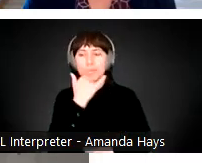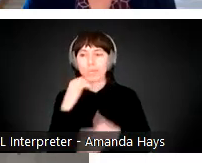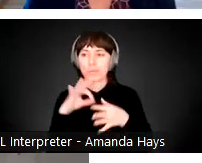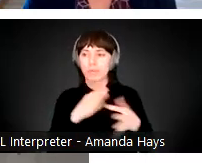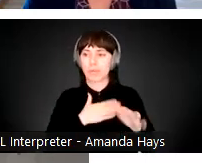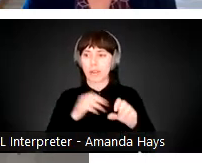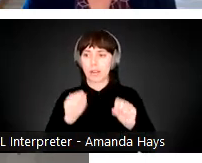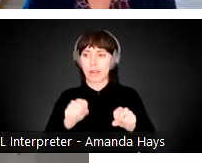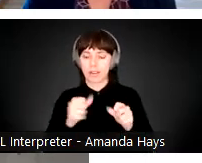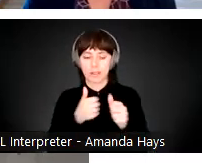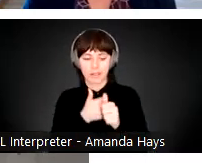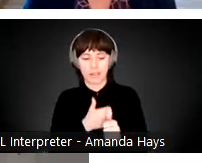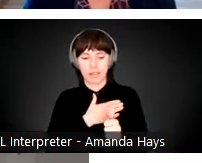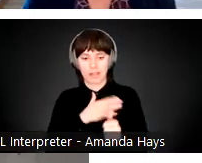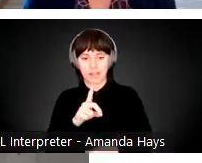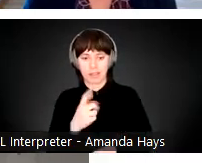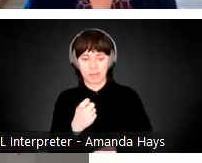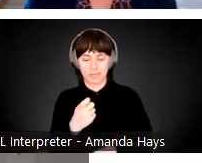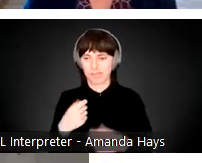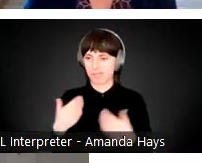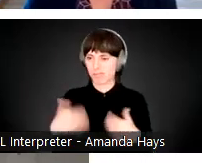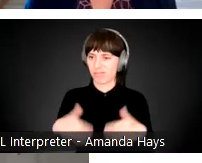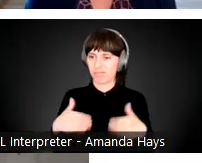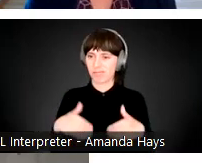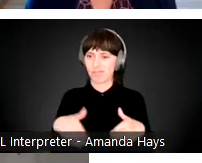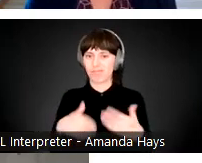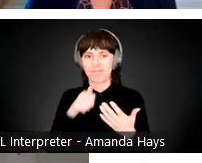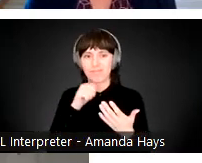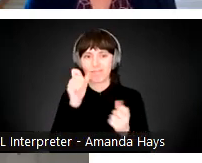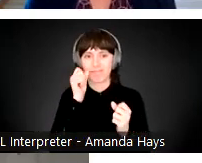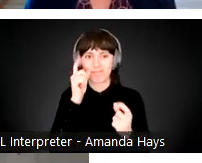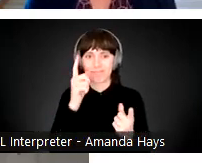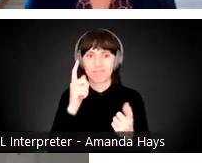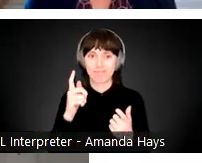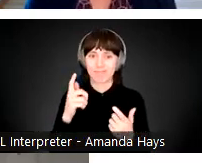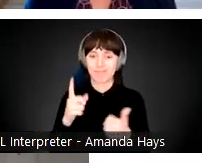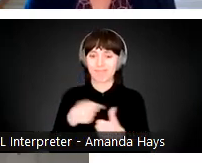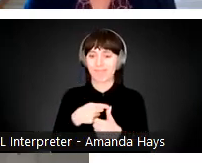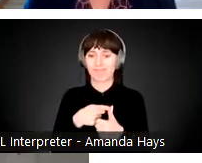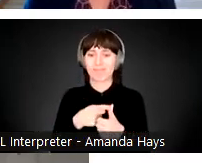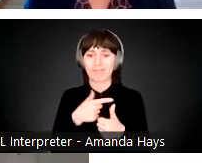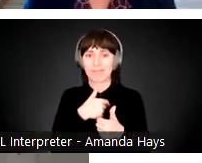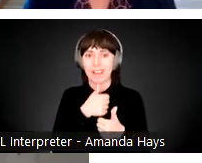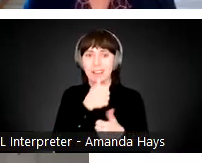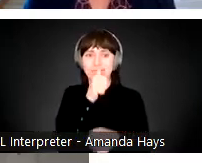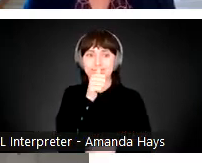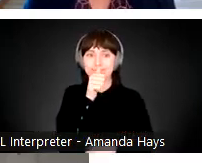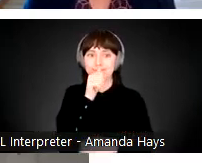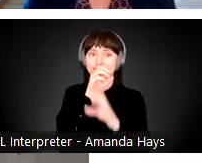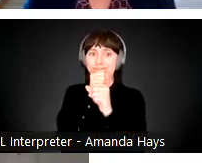that it's not surprising that, A. it took me long time to be out about my hidden